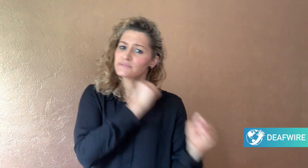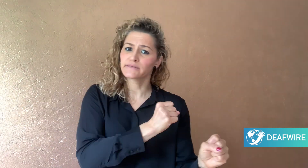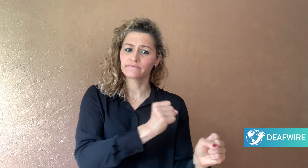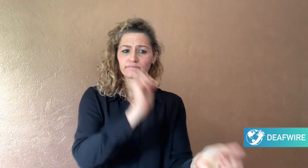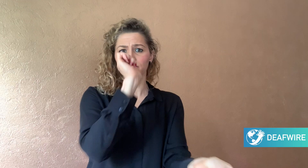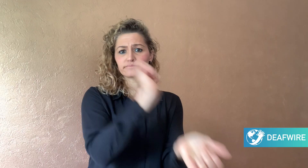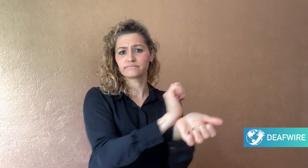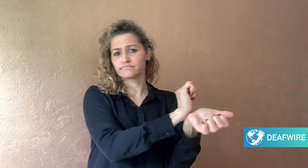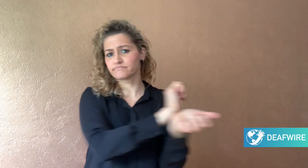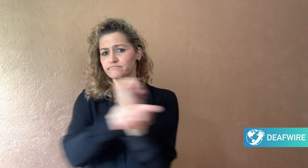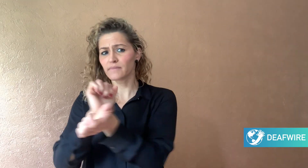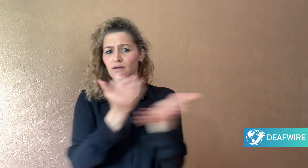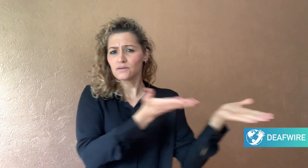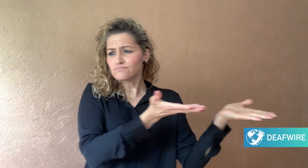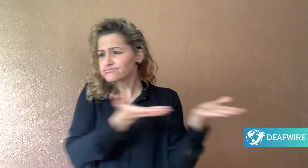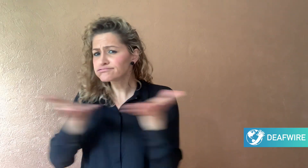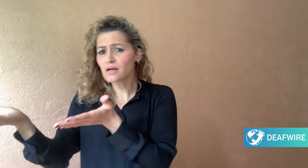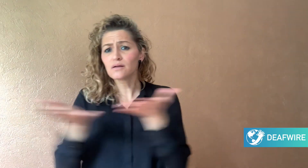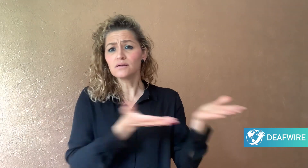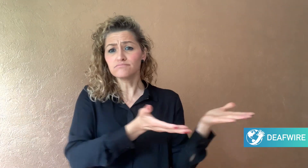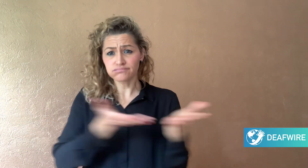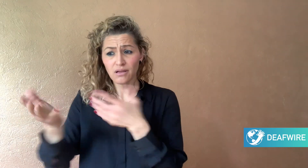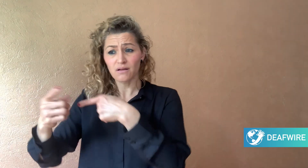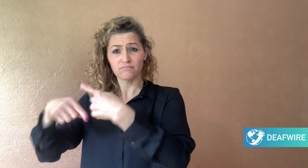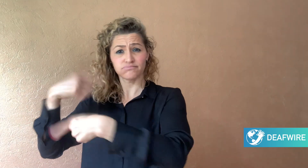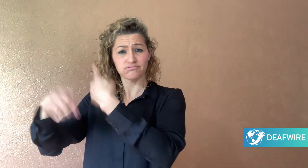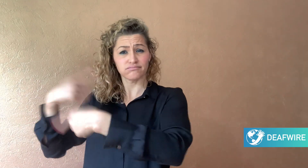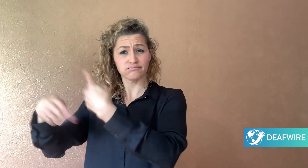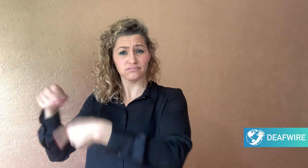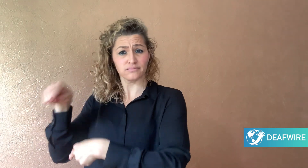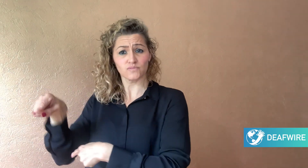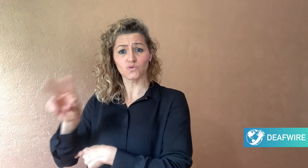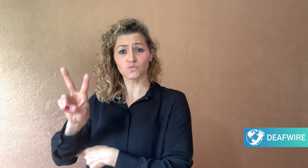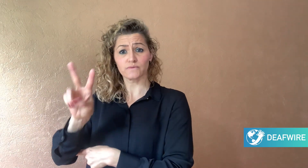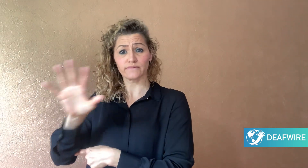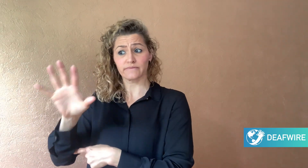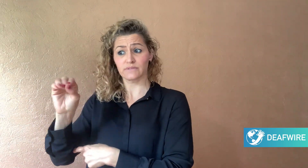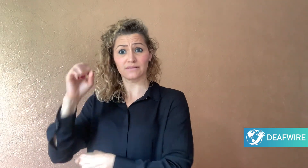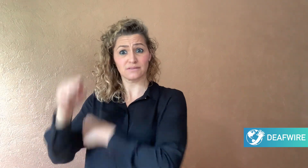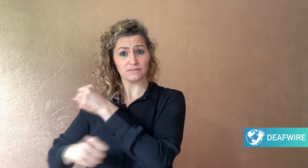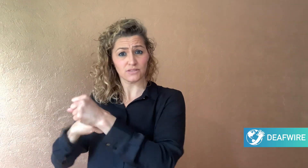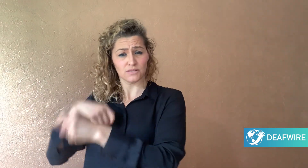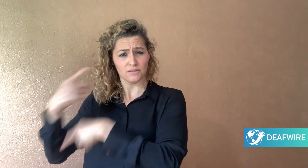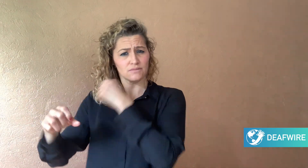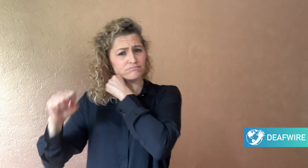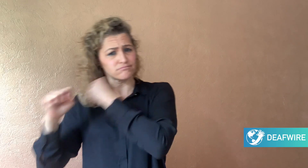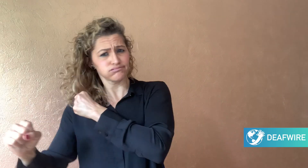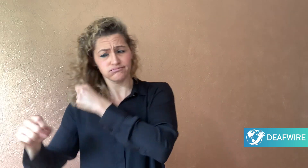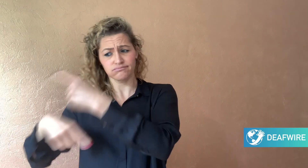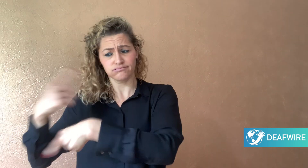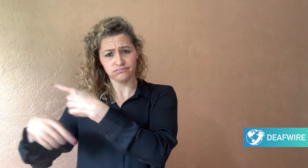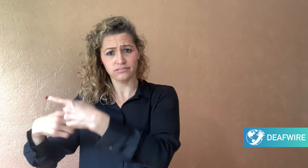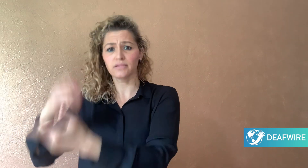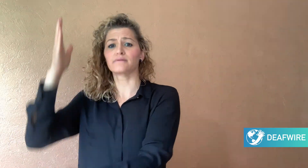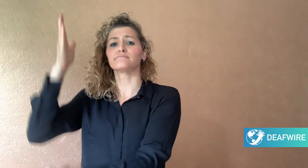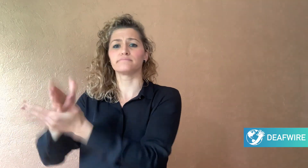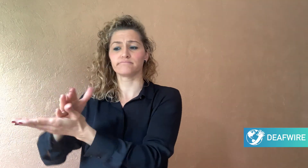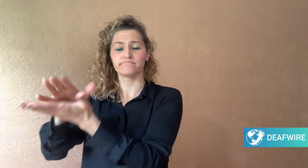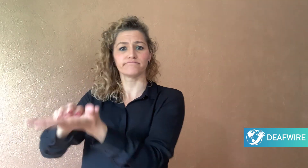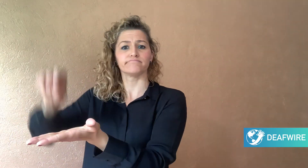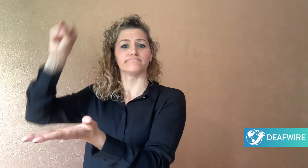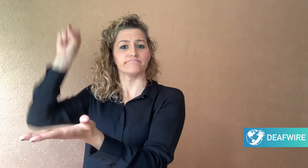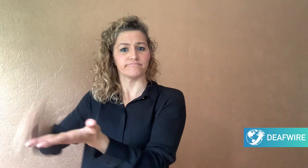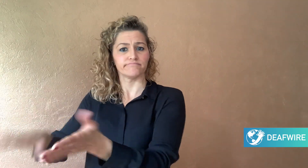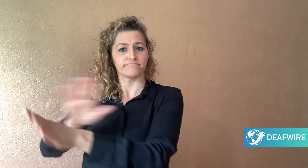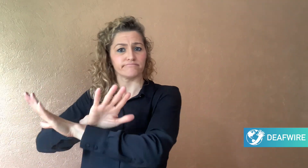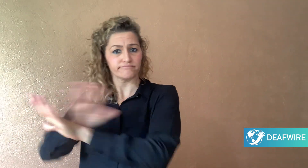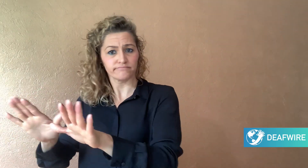After 250 years, slavery was outlawed, but African Americans